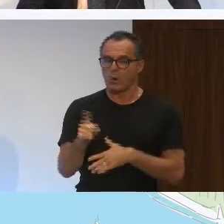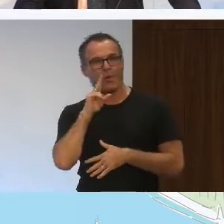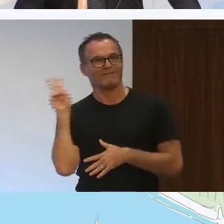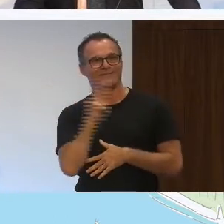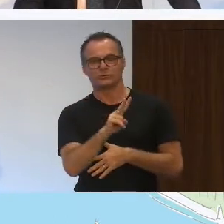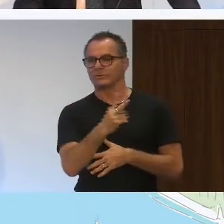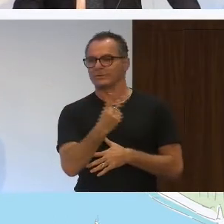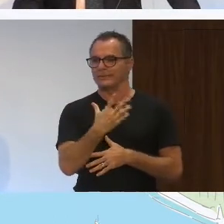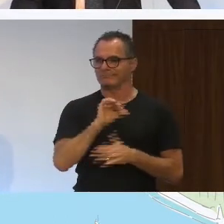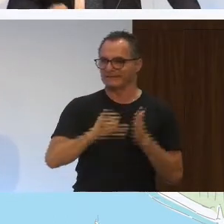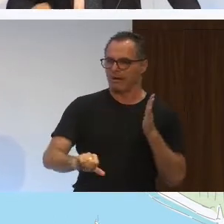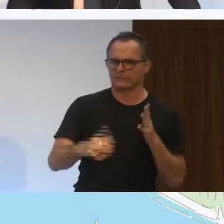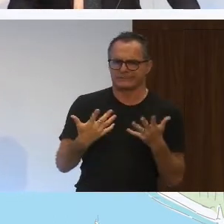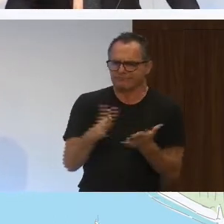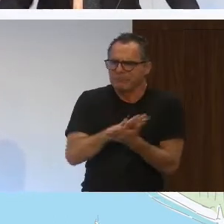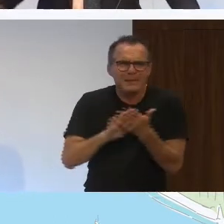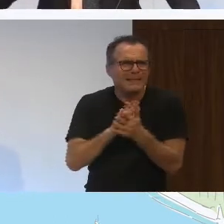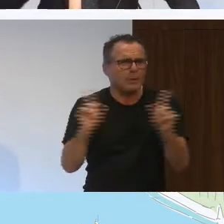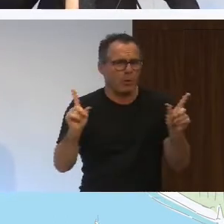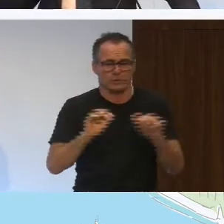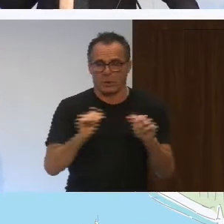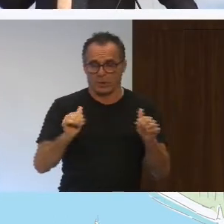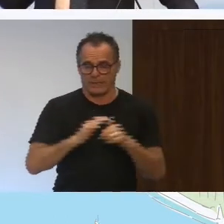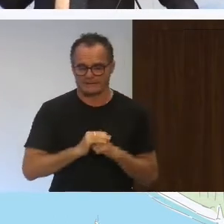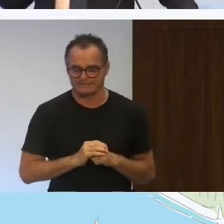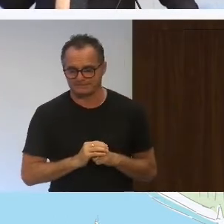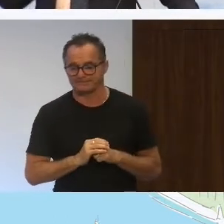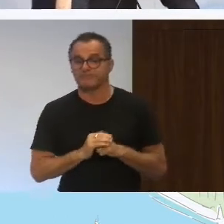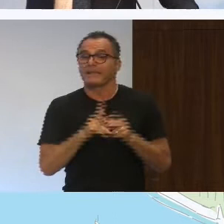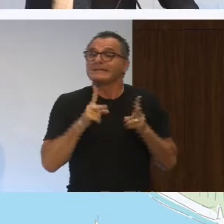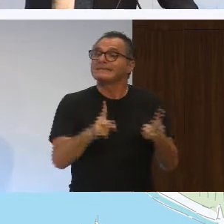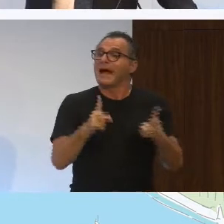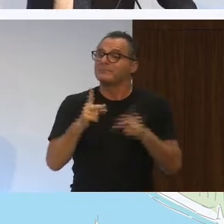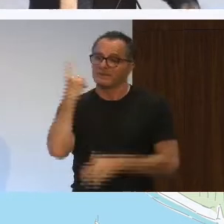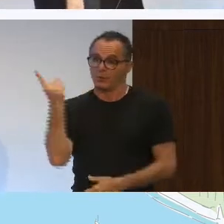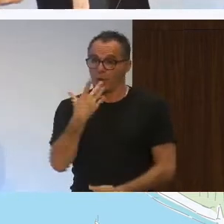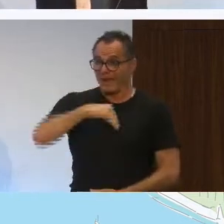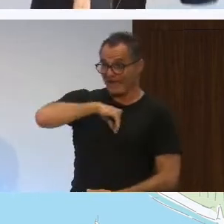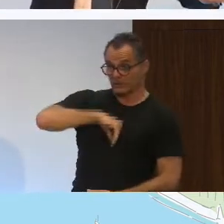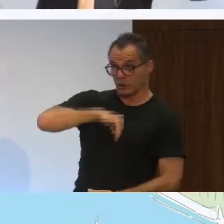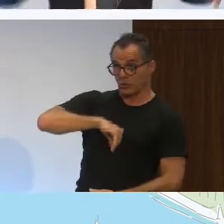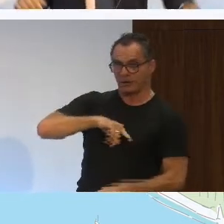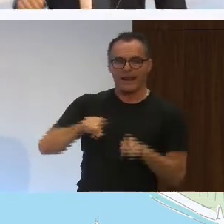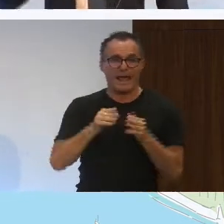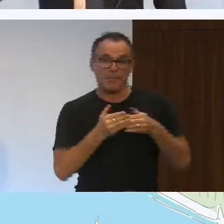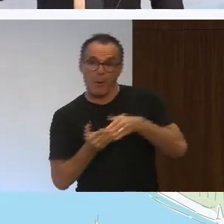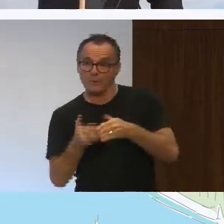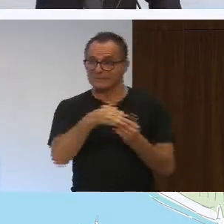What do I mean by these? So, as I said, what the types of vertigo are the internal vertigo being on a boat, external vertigo, everything.